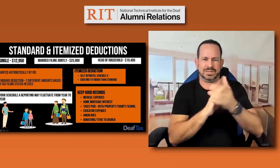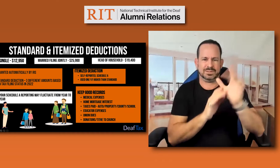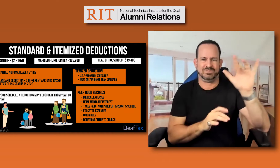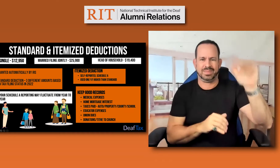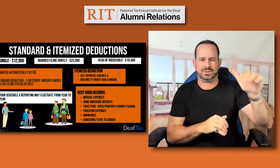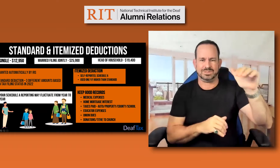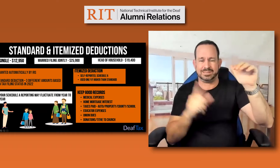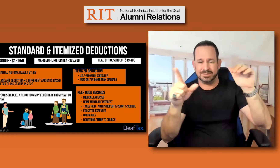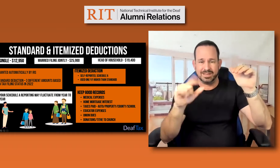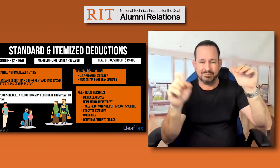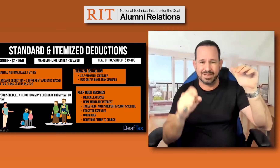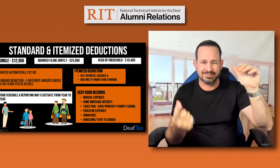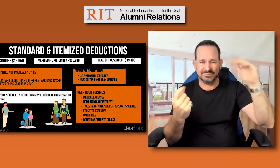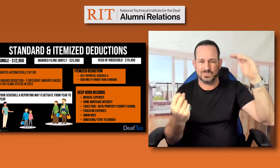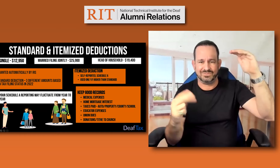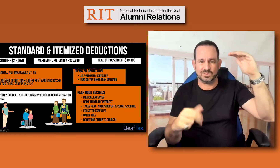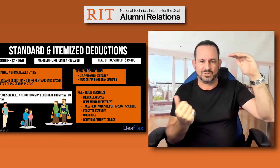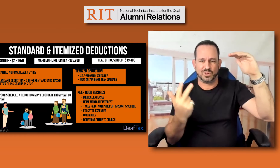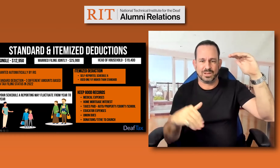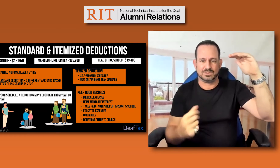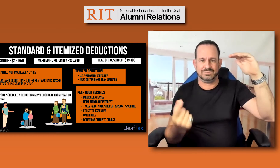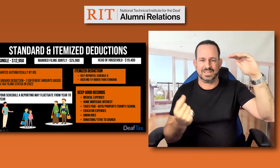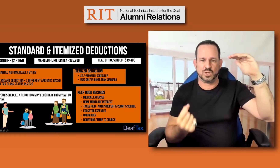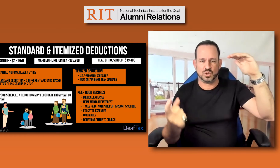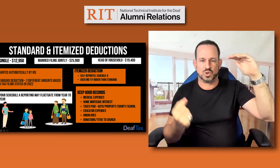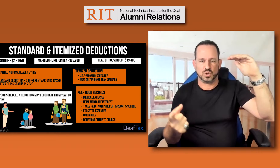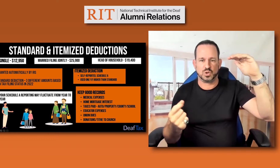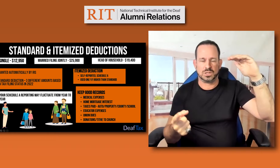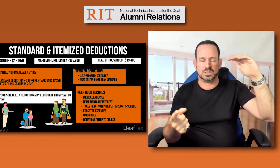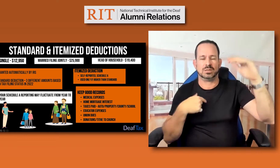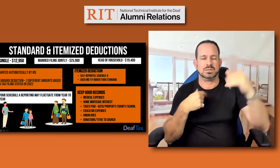because of their income. And if you think about